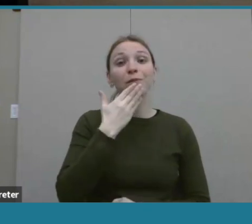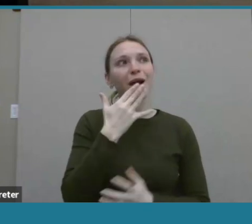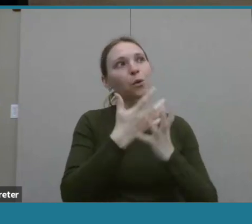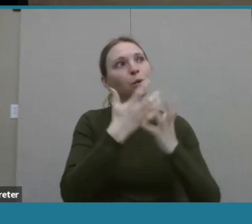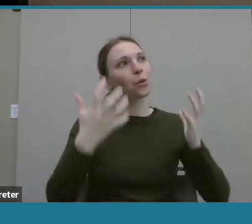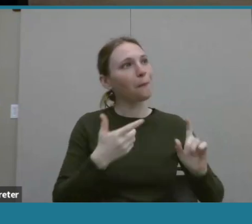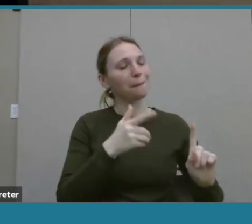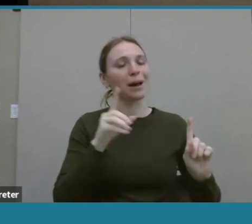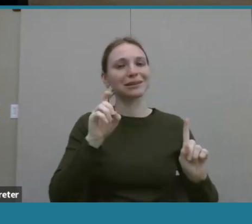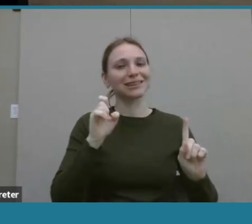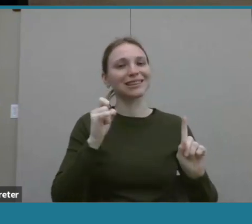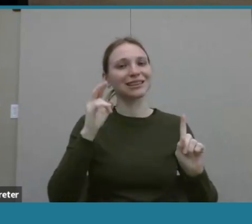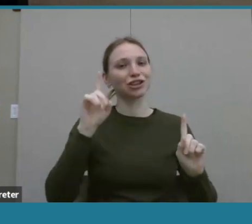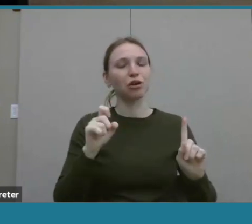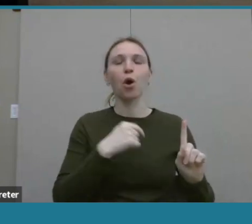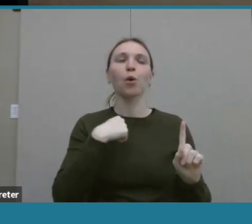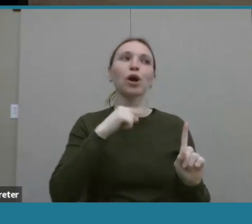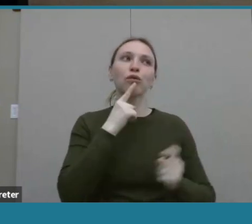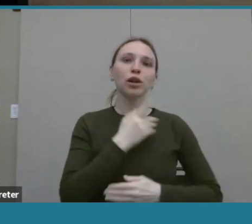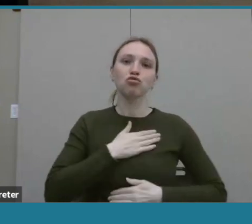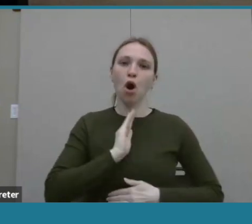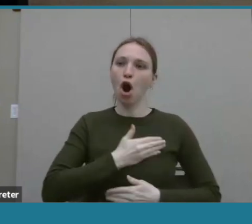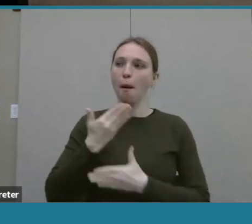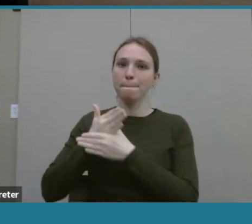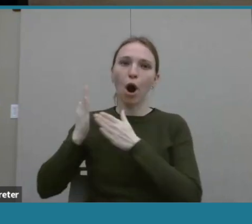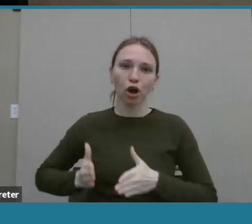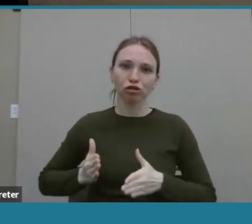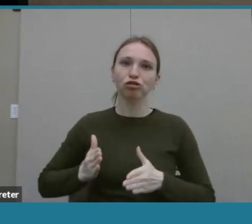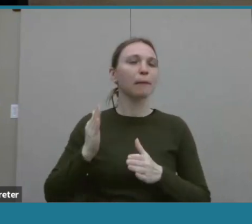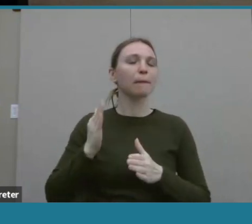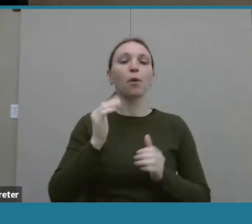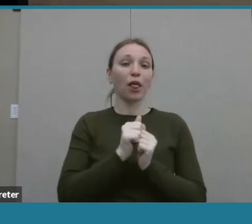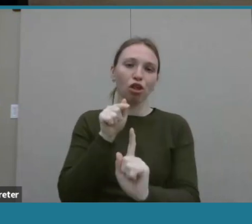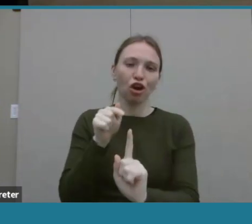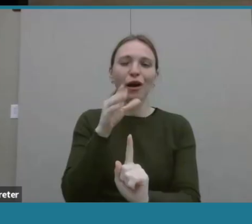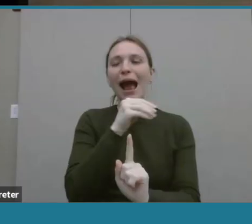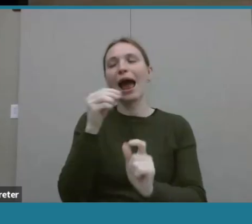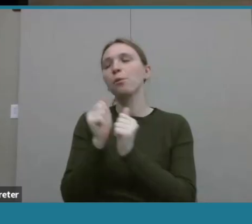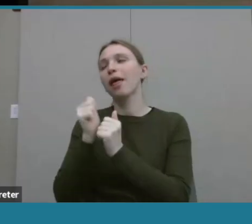We thoroughly enjoyed partnership with Deirdre and everybody that we worked with. It was really an amazing group of partners.